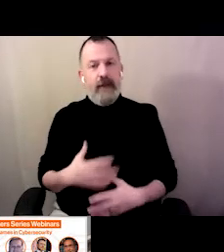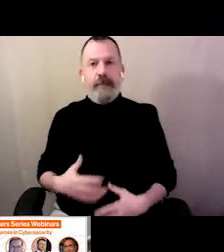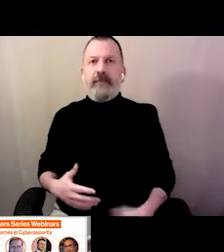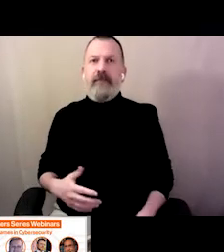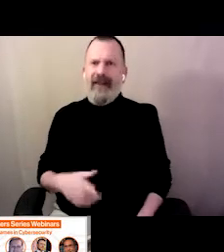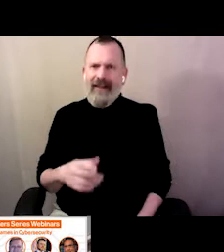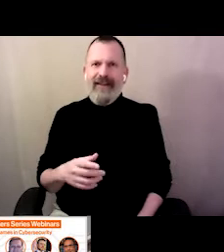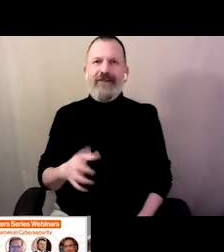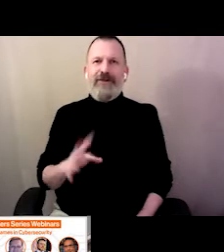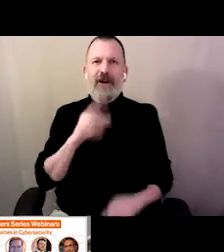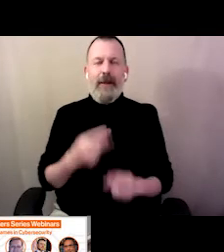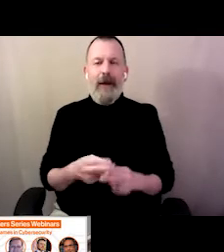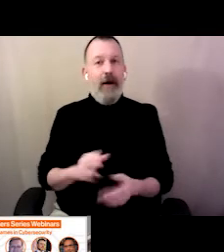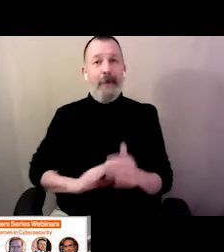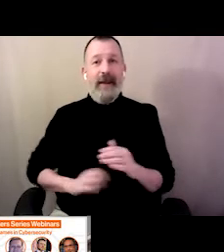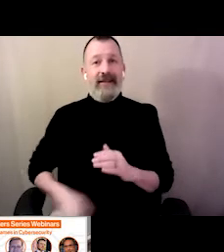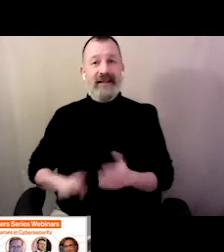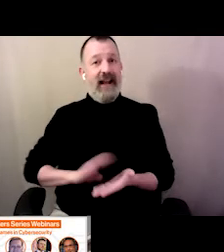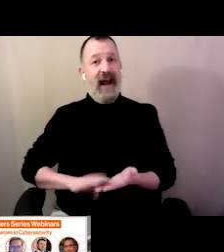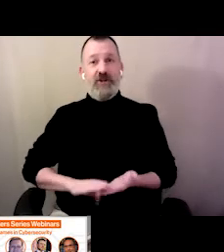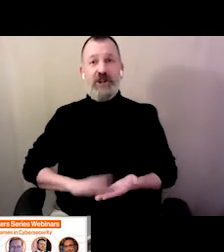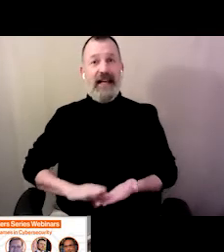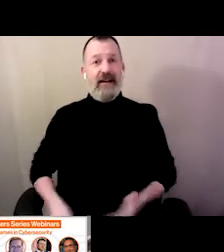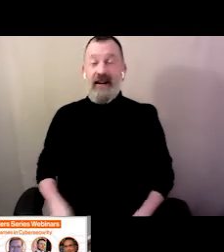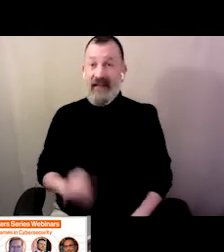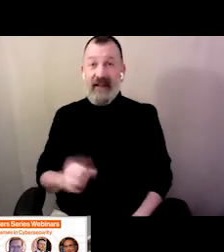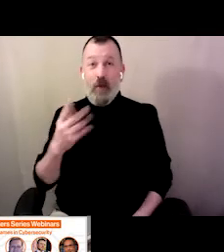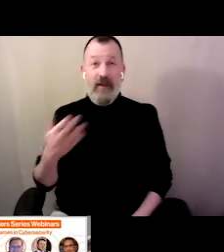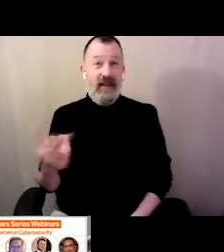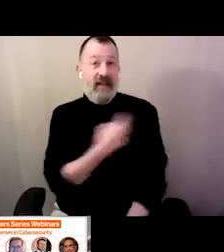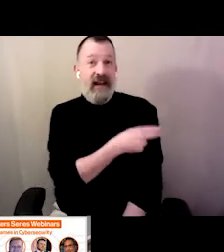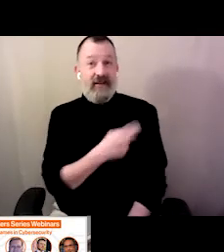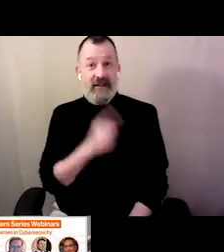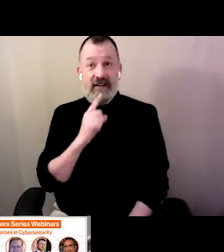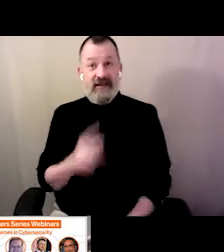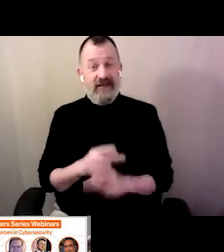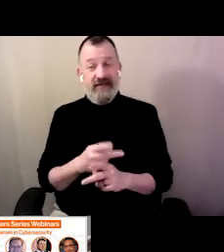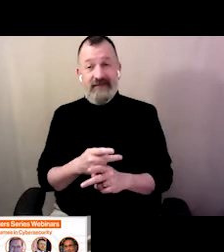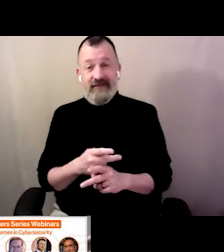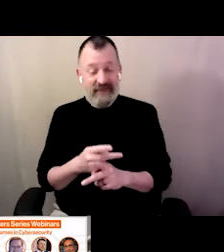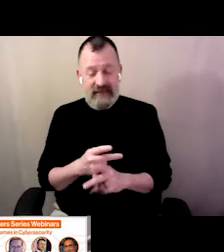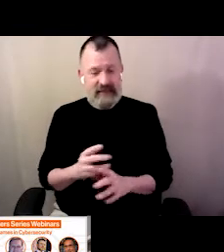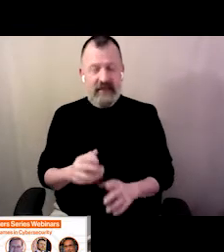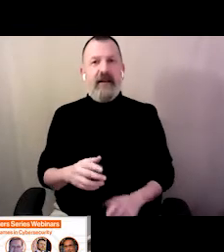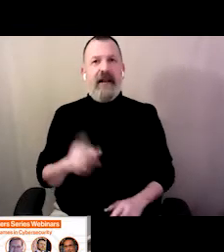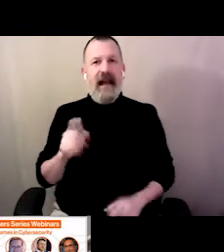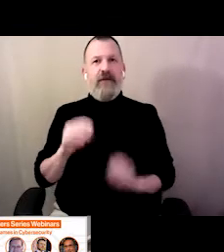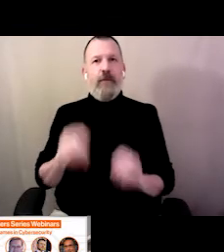basic hygiene and that's one of the things that healthcare suffering from right now. CalebBarlow: Is the need to put in basic hygiene and I don't think that matters. If